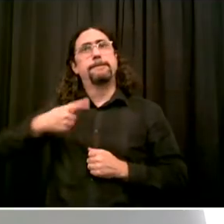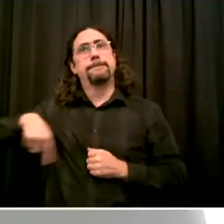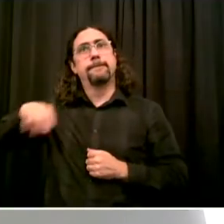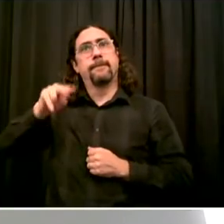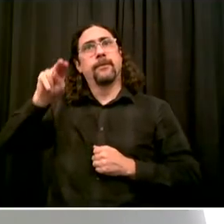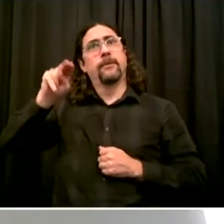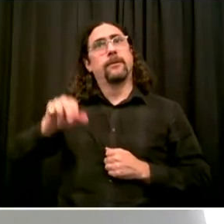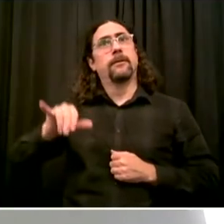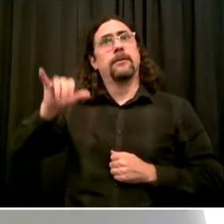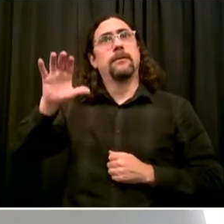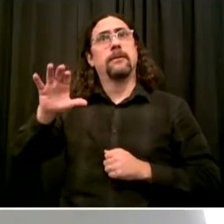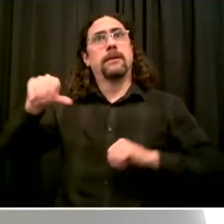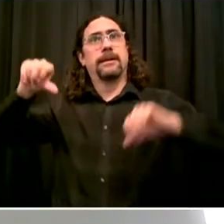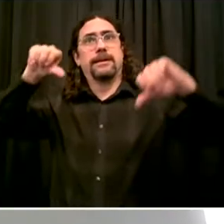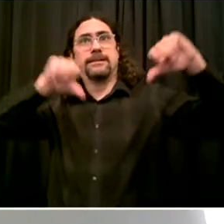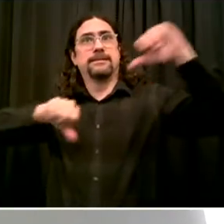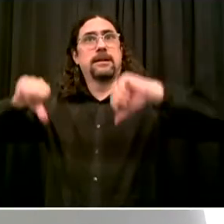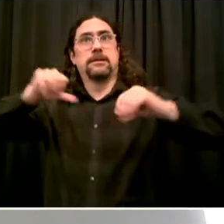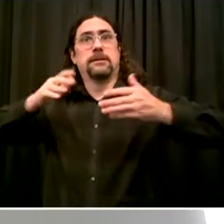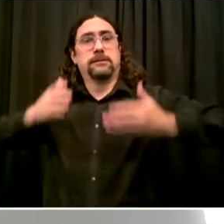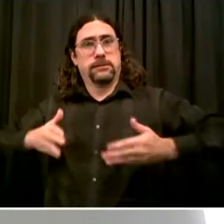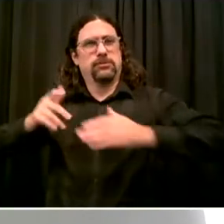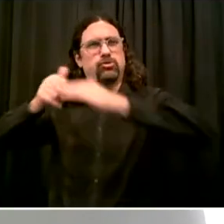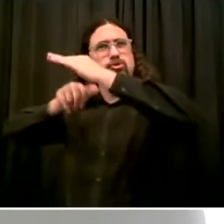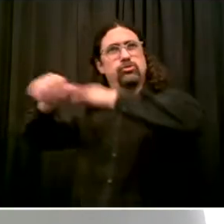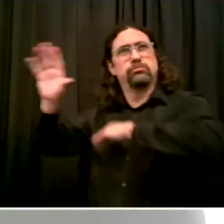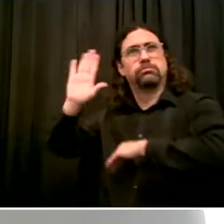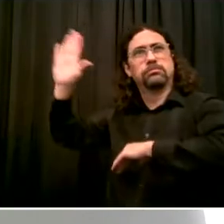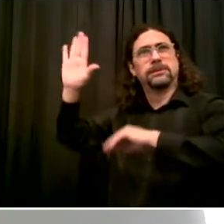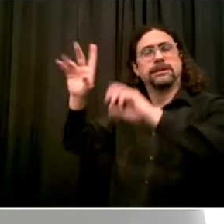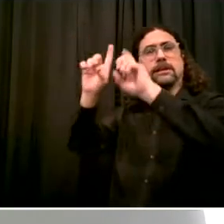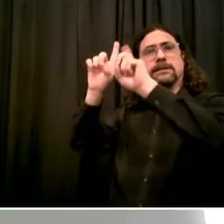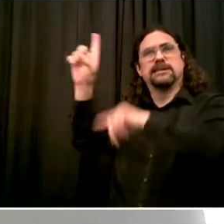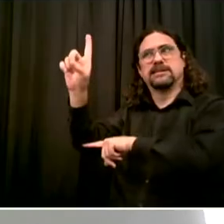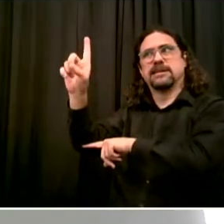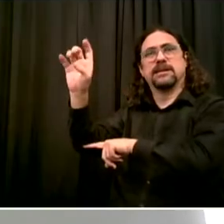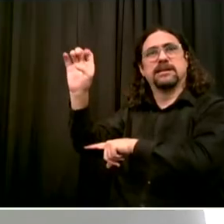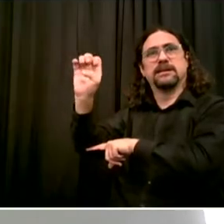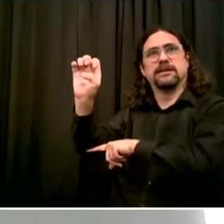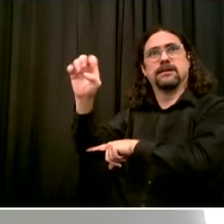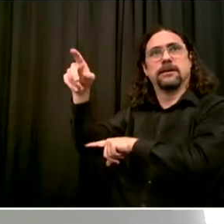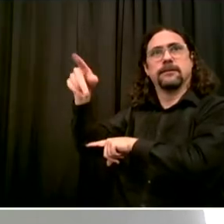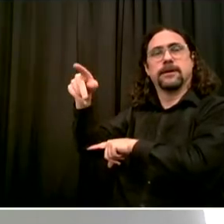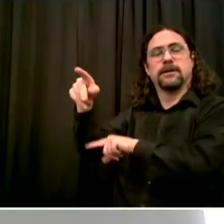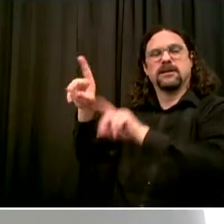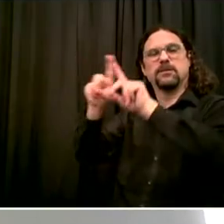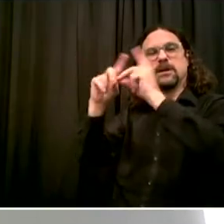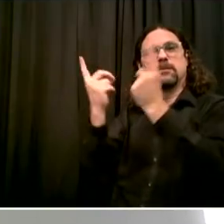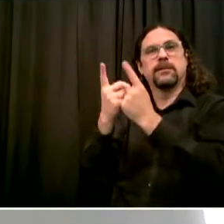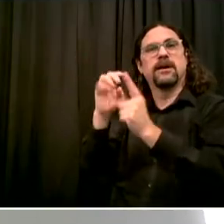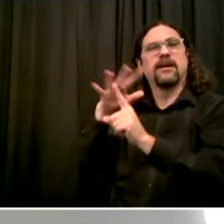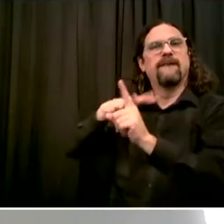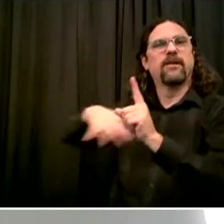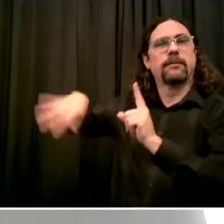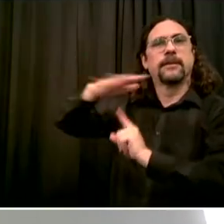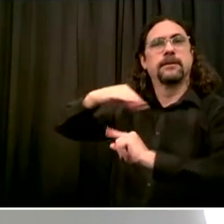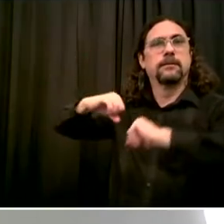THE MONITORING OF WATERWATER AND SEWAGE, IT'S